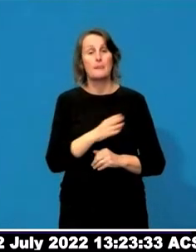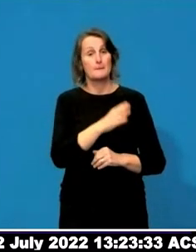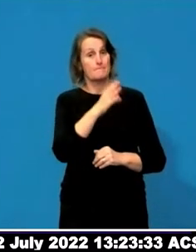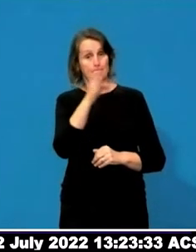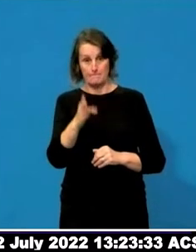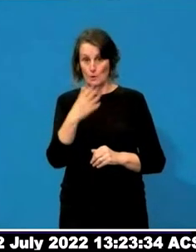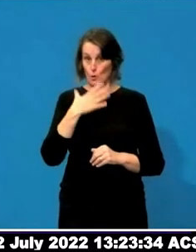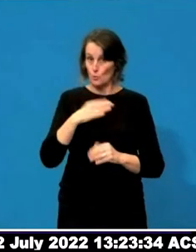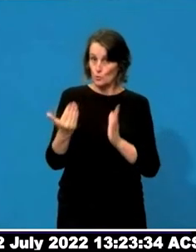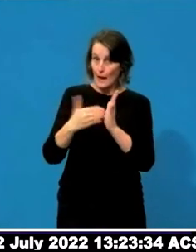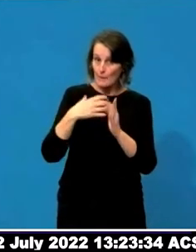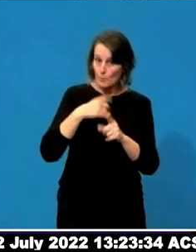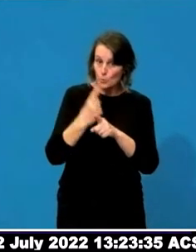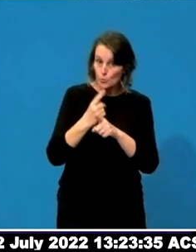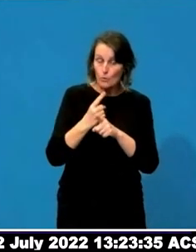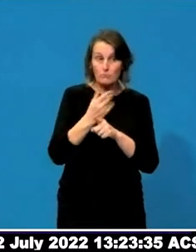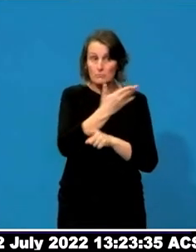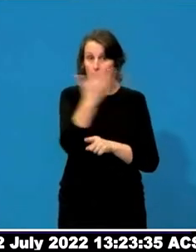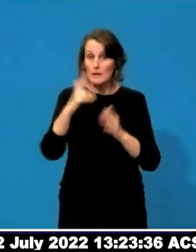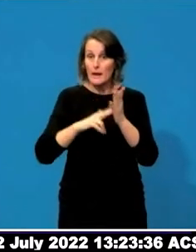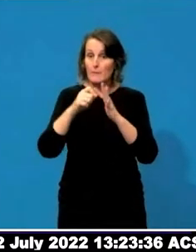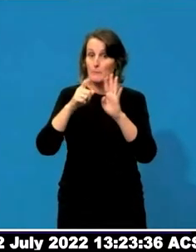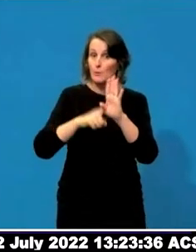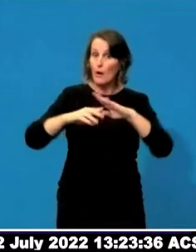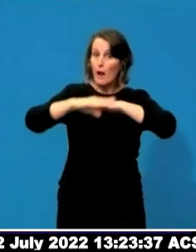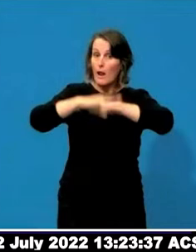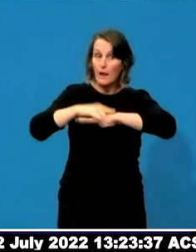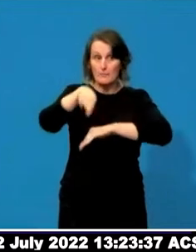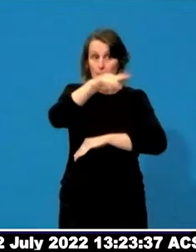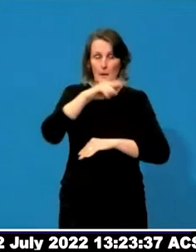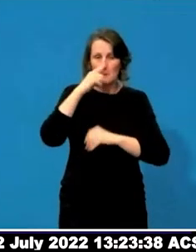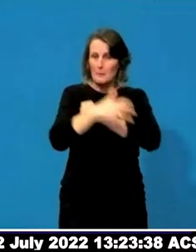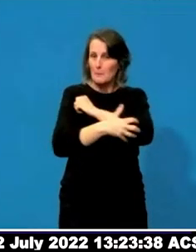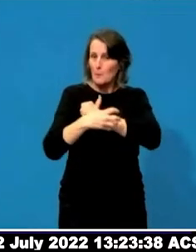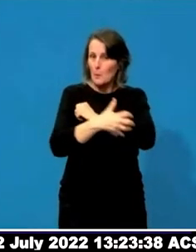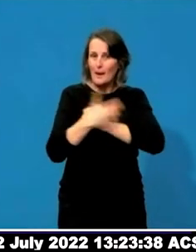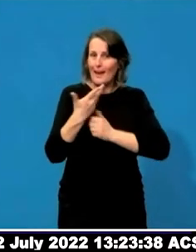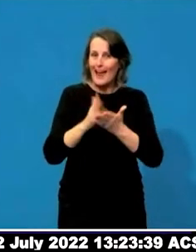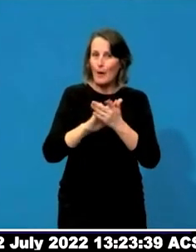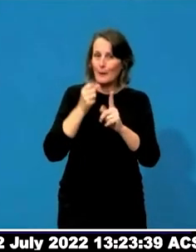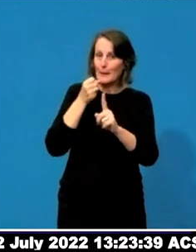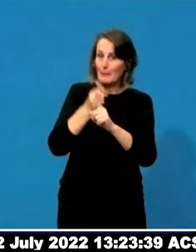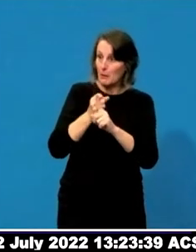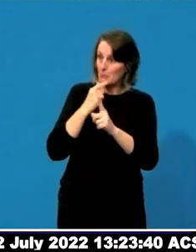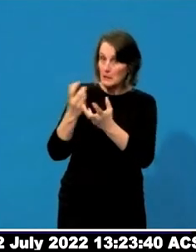How does the poverty on NPY Lands affect people getting services, disability services?